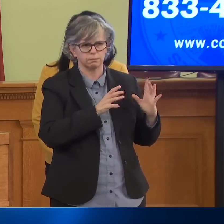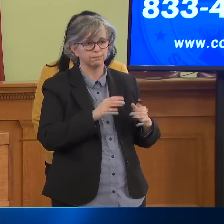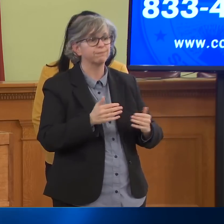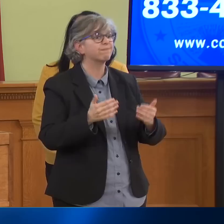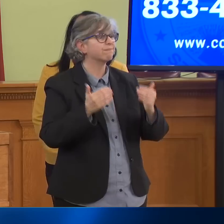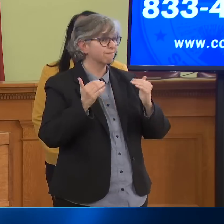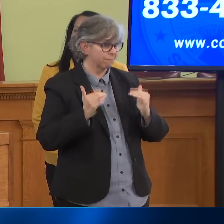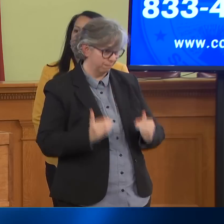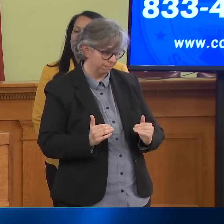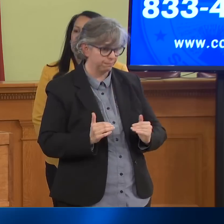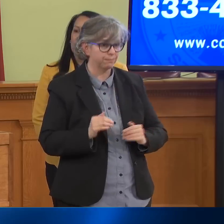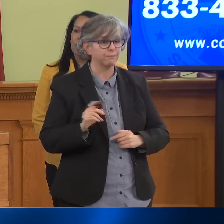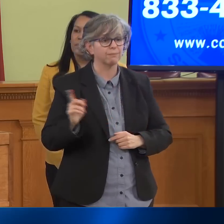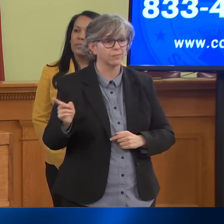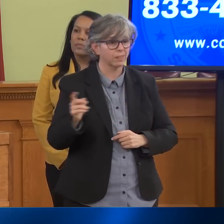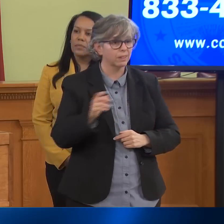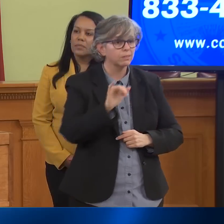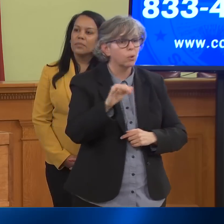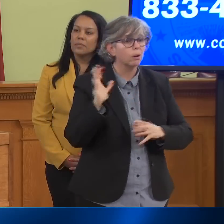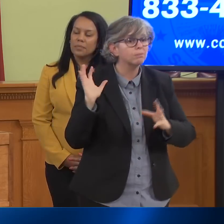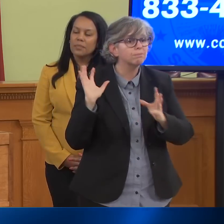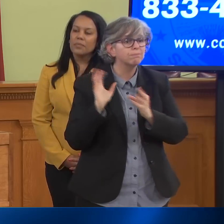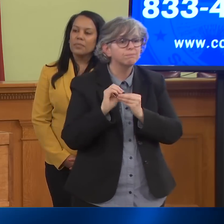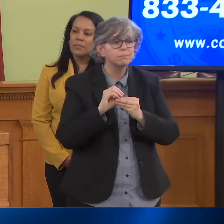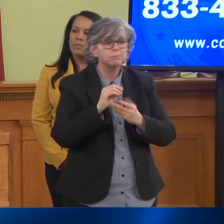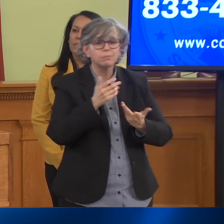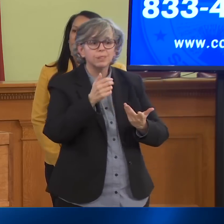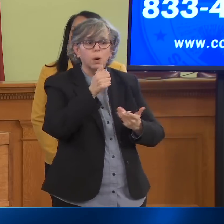NOT OVERWHELM HERSELF WITH INFORMATION IN AN UNHEALTHY WAY.